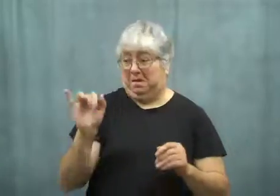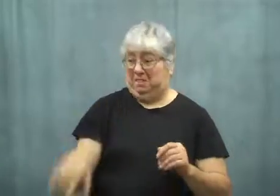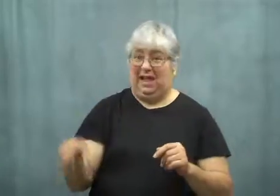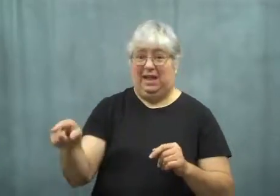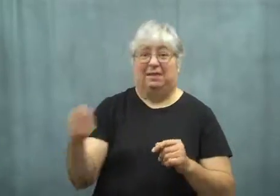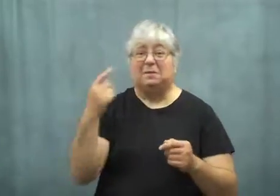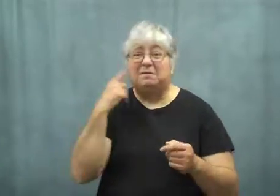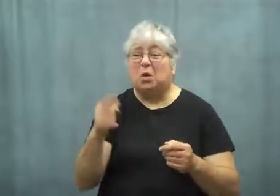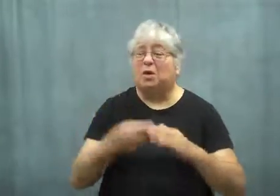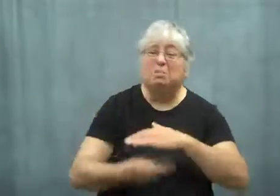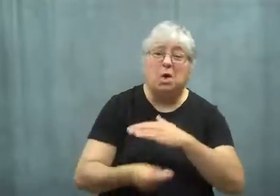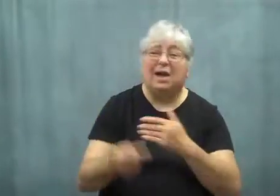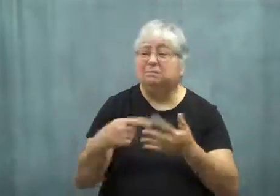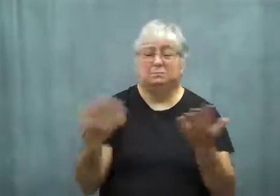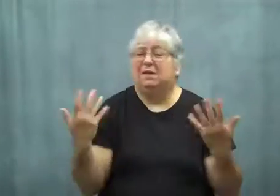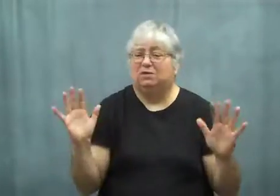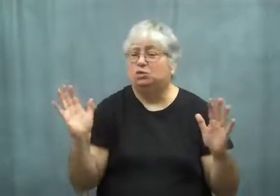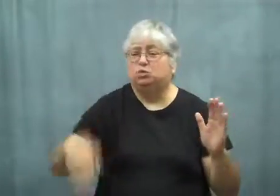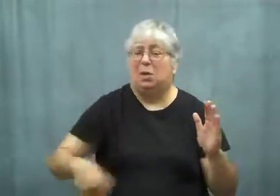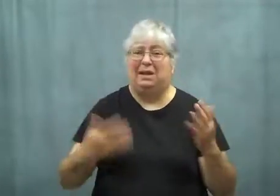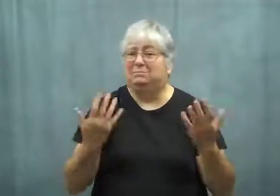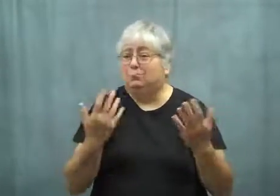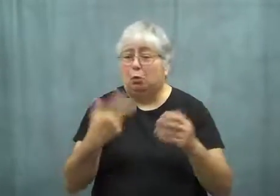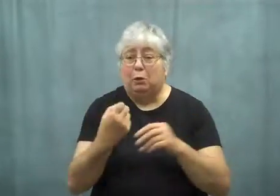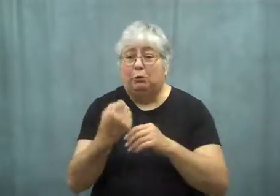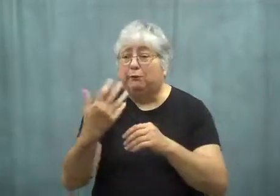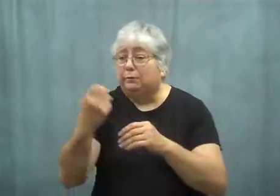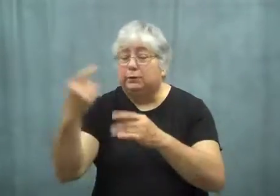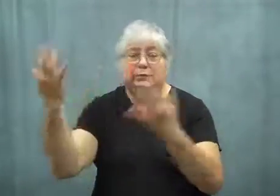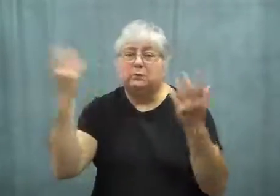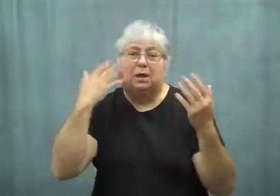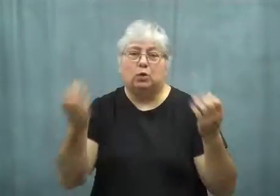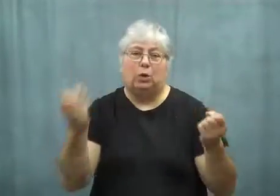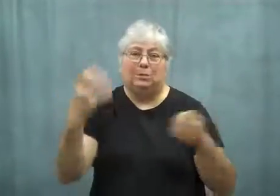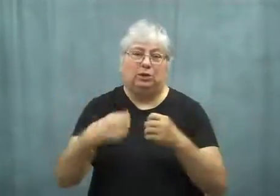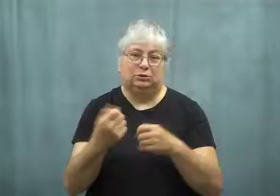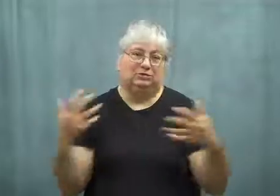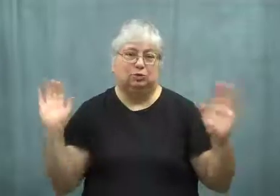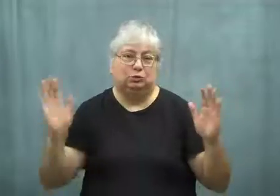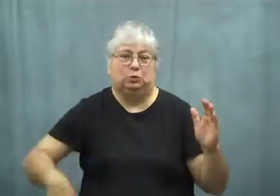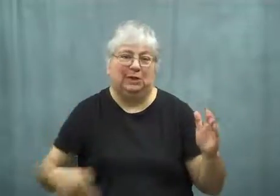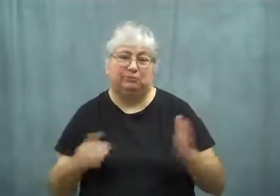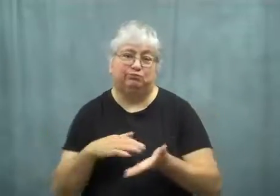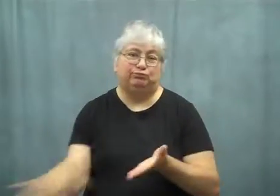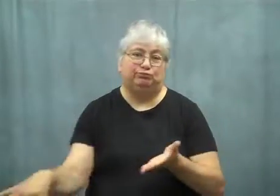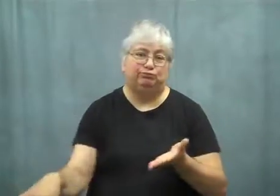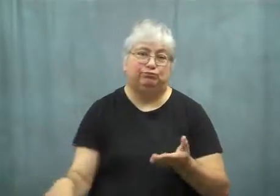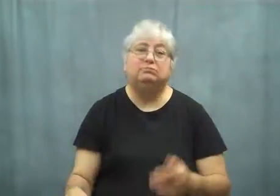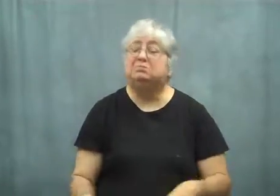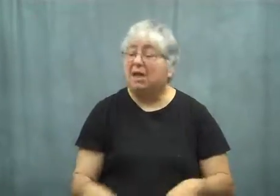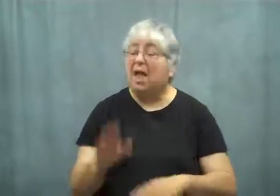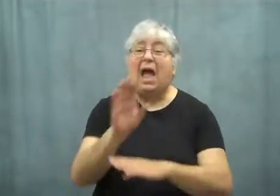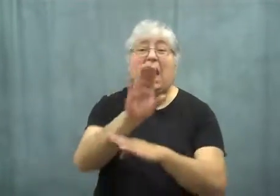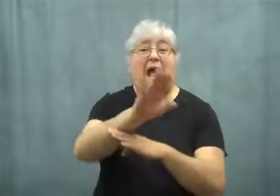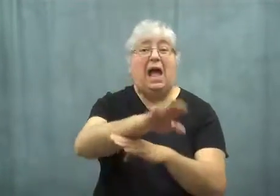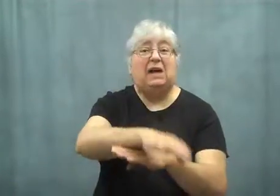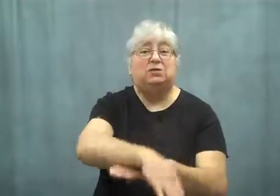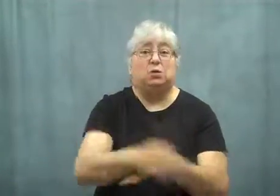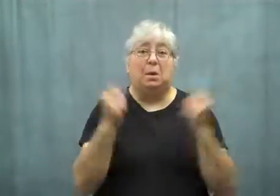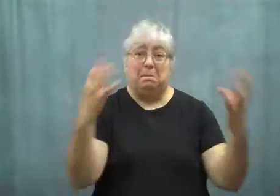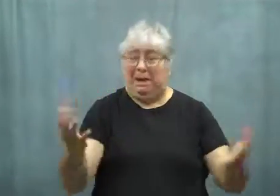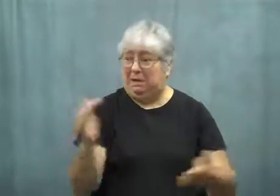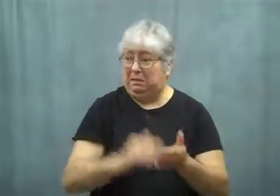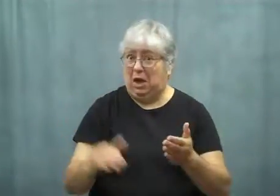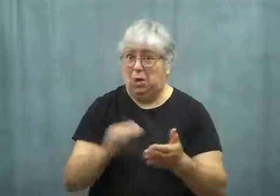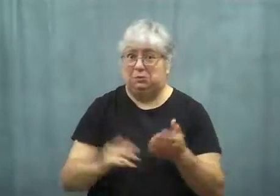I don't know how many years it was for the corruption charges, but it had run out.